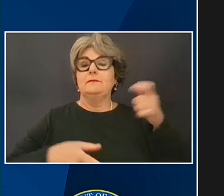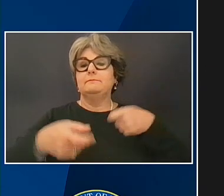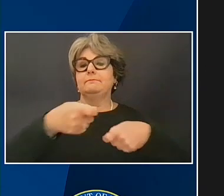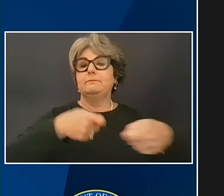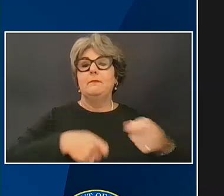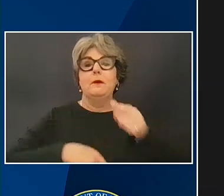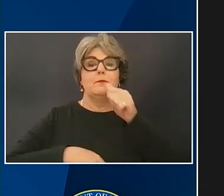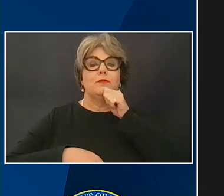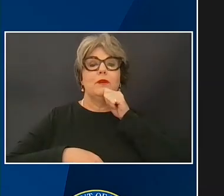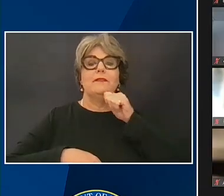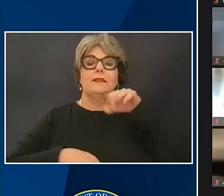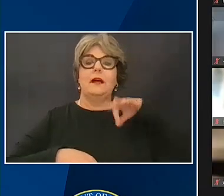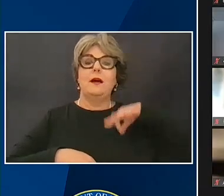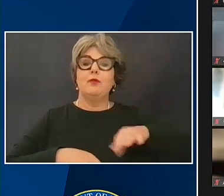institutions. Jason?